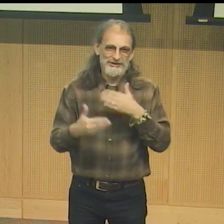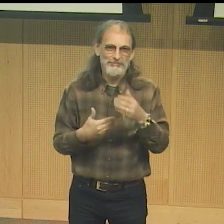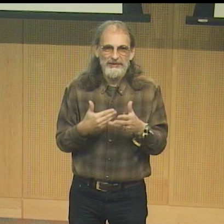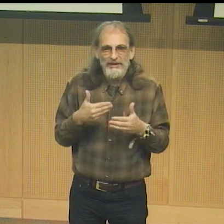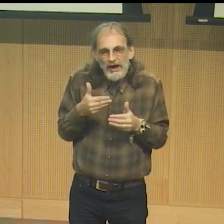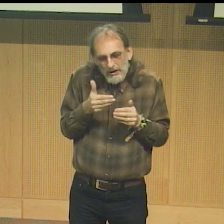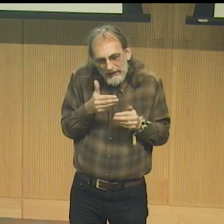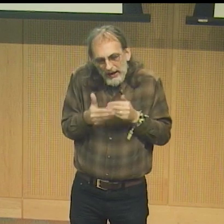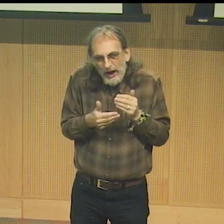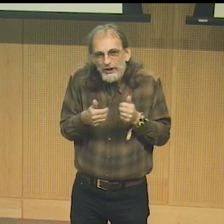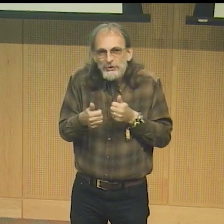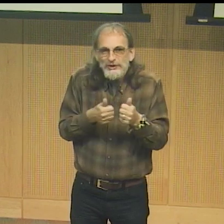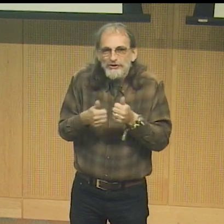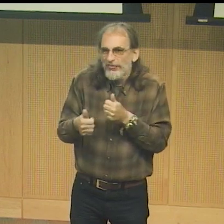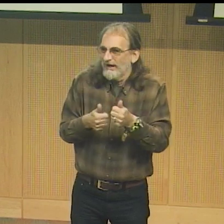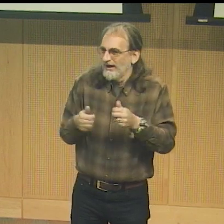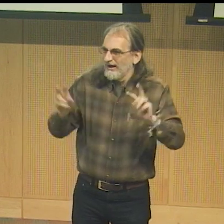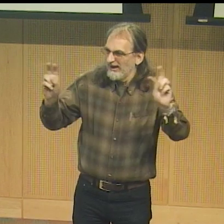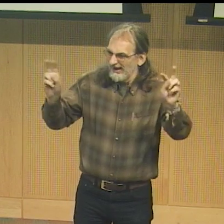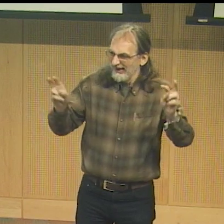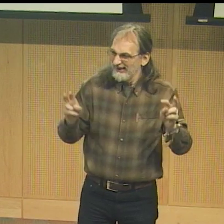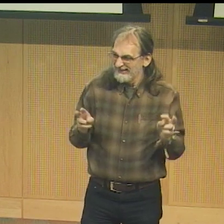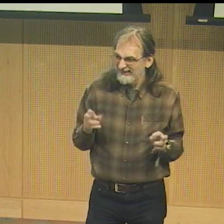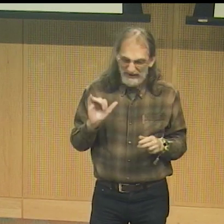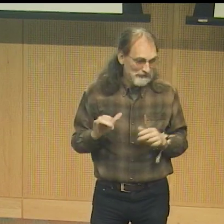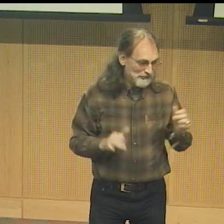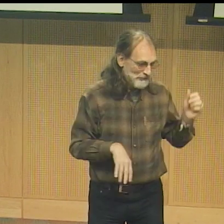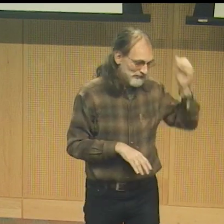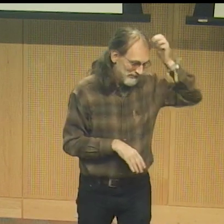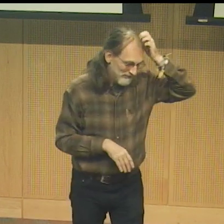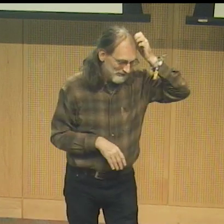It's a new process for all of us and we need to work through it together.